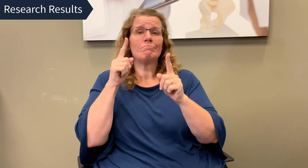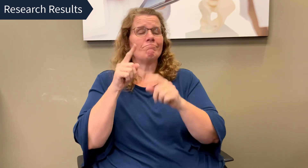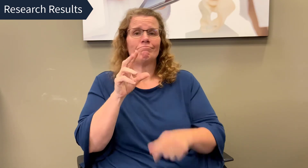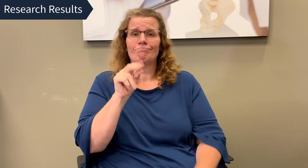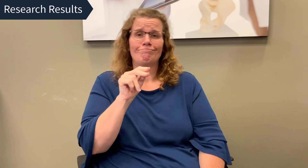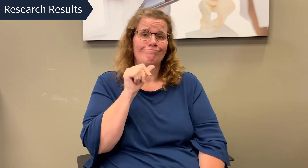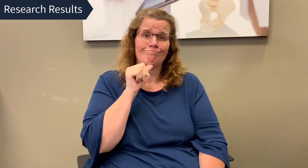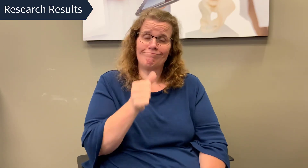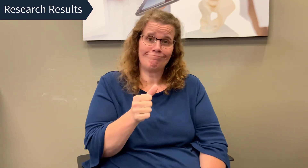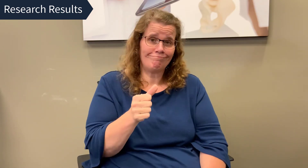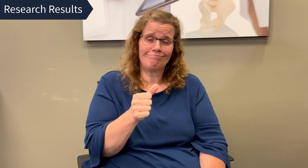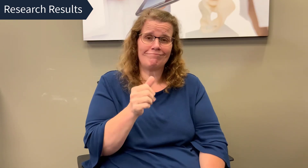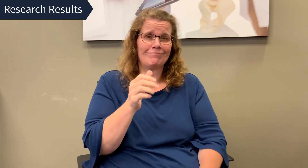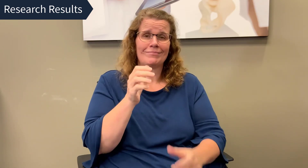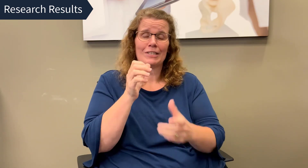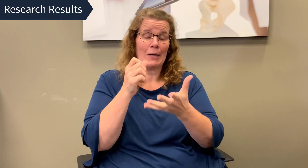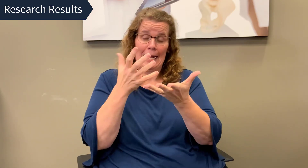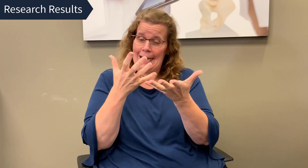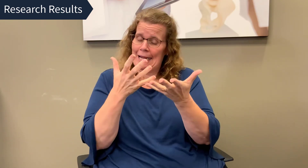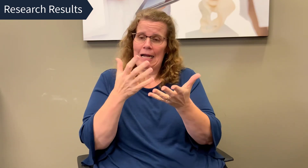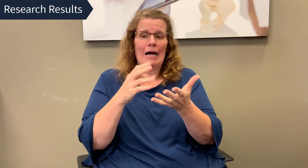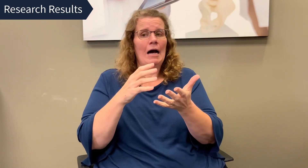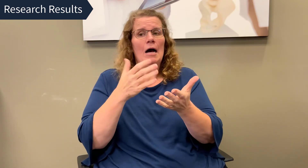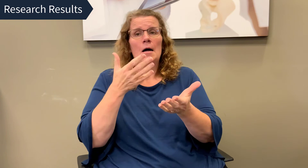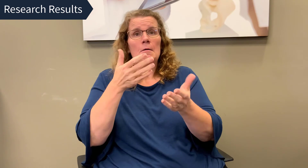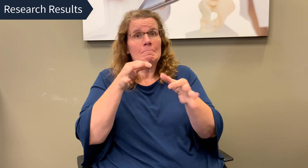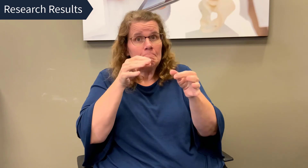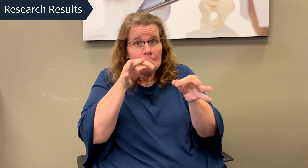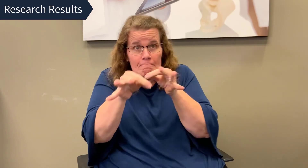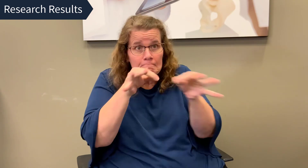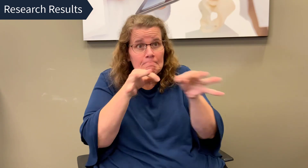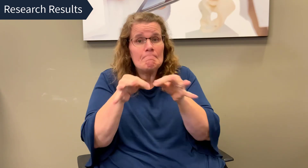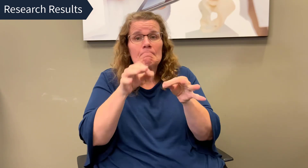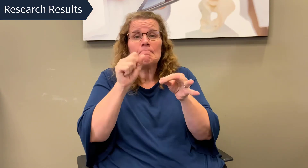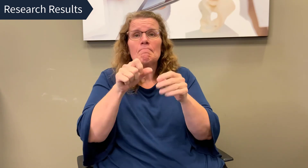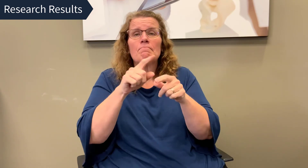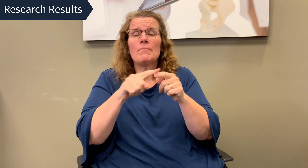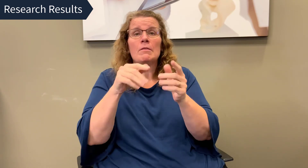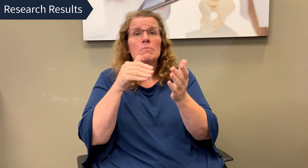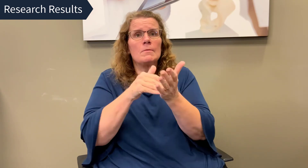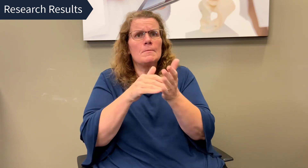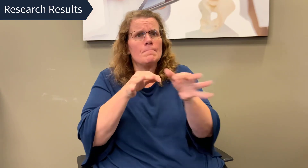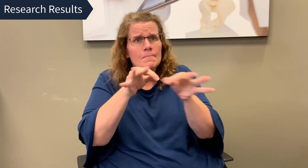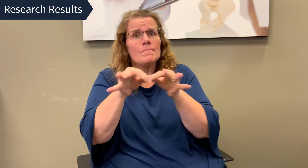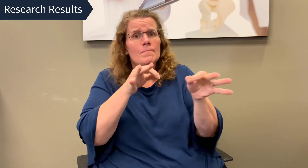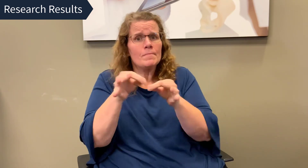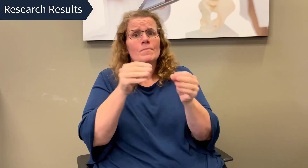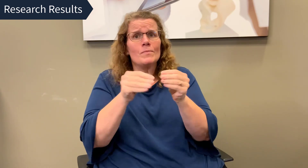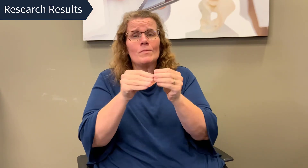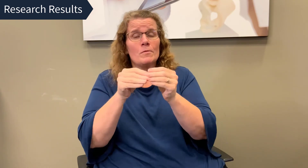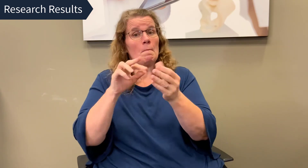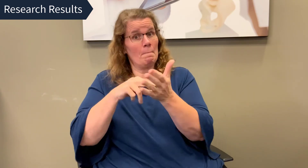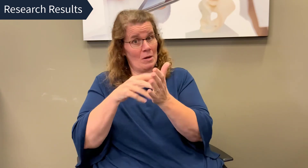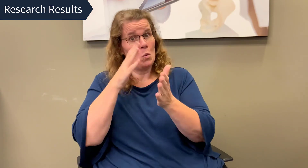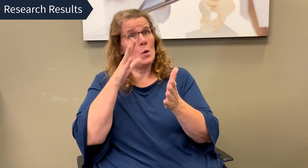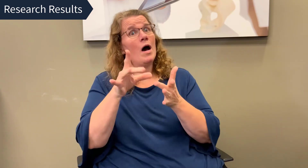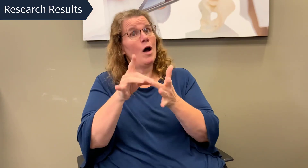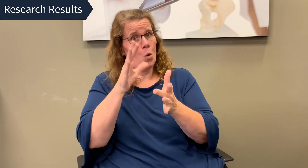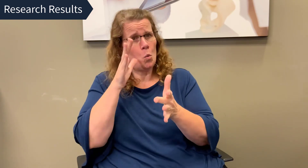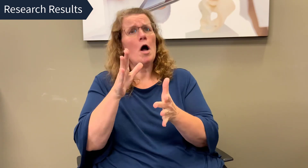previously thought. More contacts with a clinic did not increase the chances that the deaf person would be promised interpreter services.